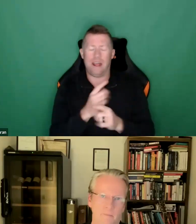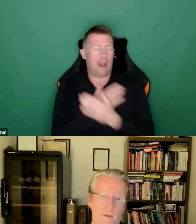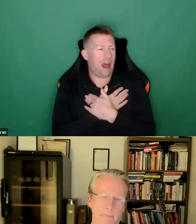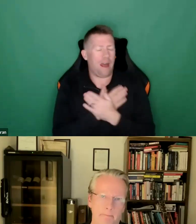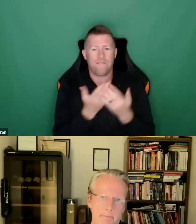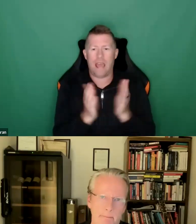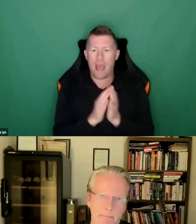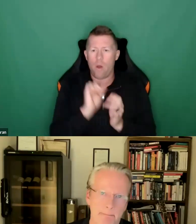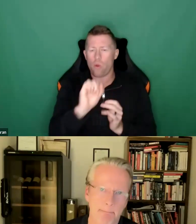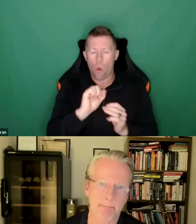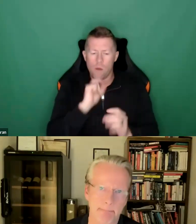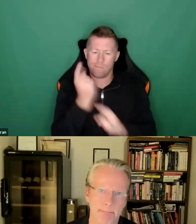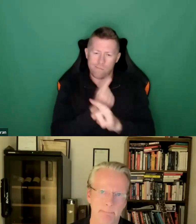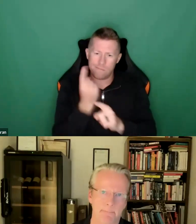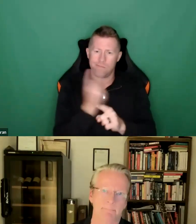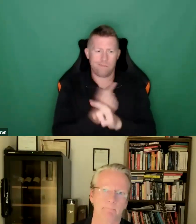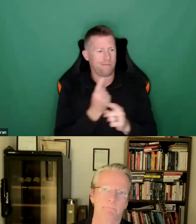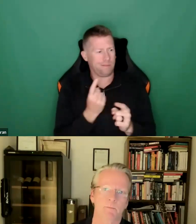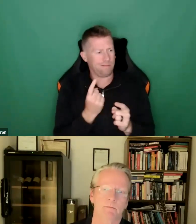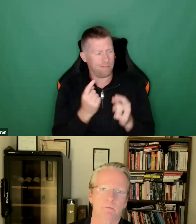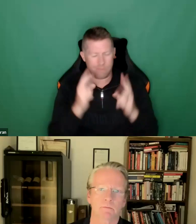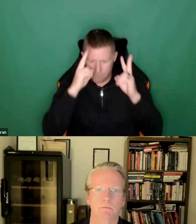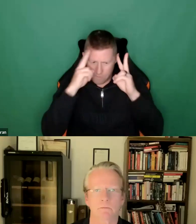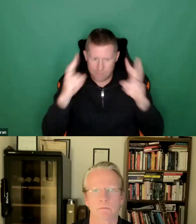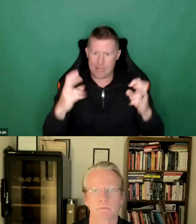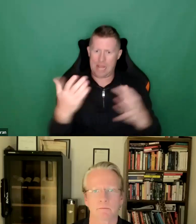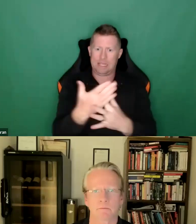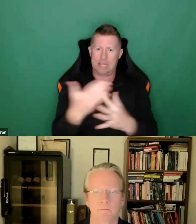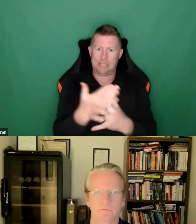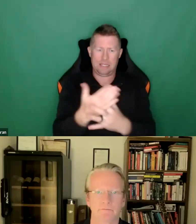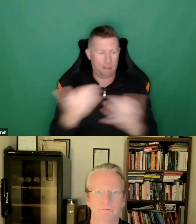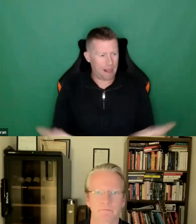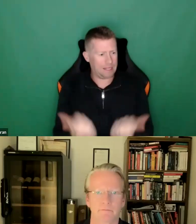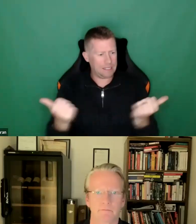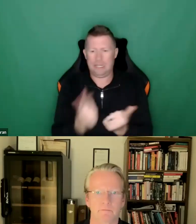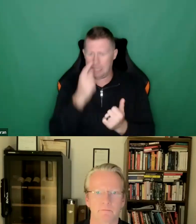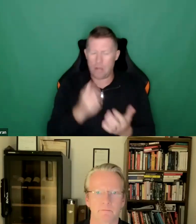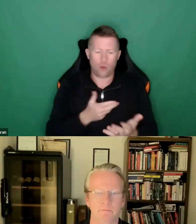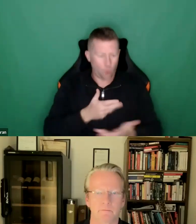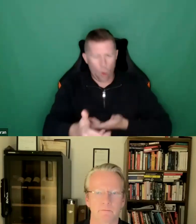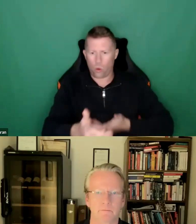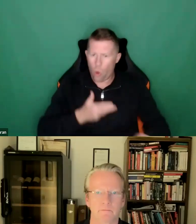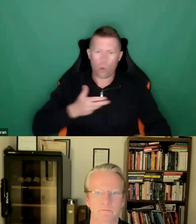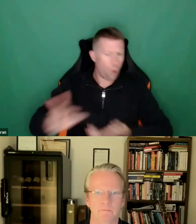school look like if we were doing things in a little bit different way. And that can be the